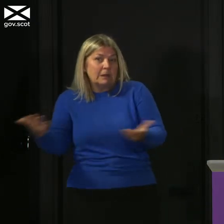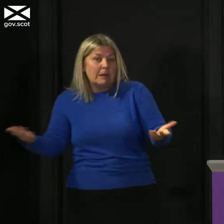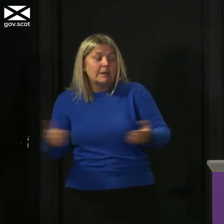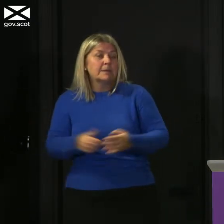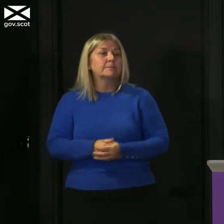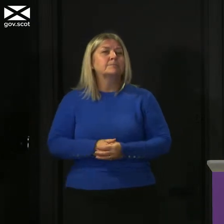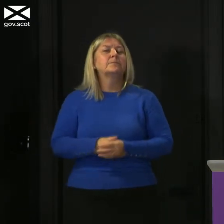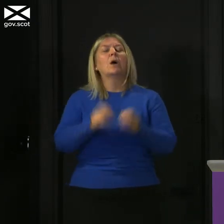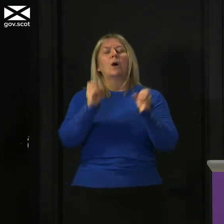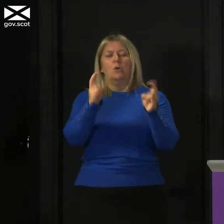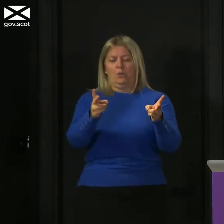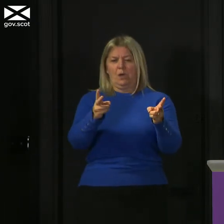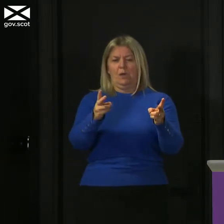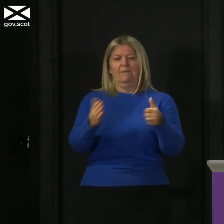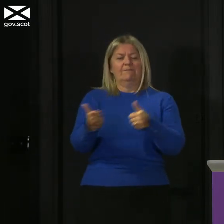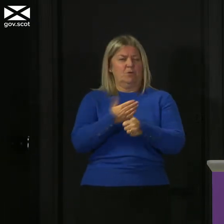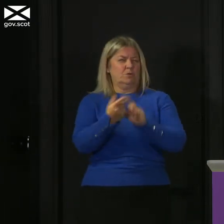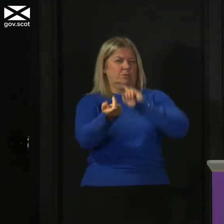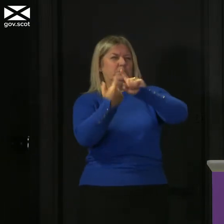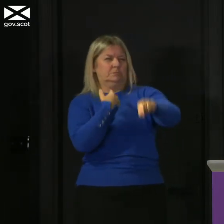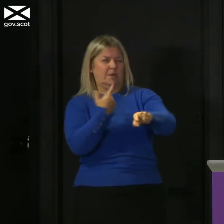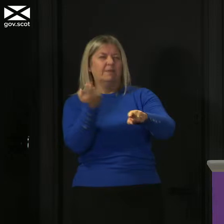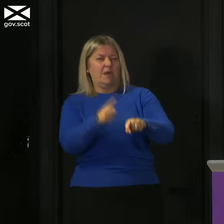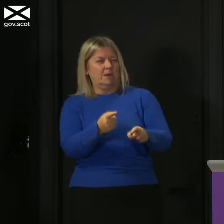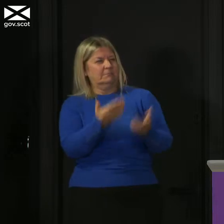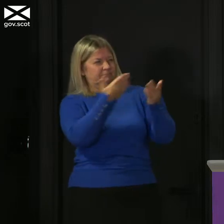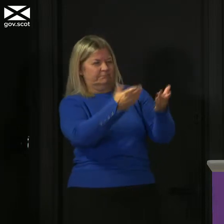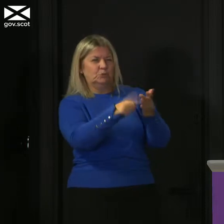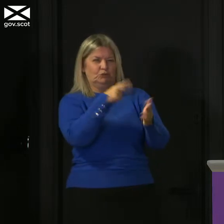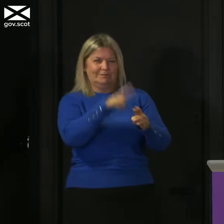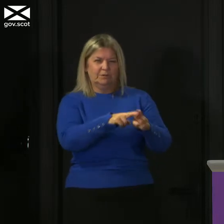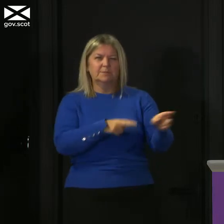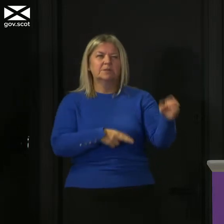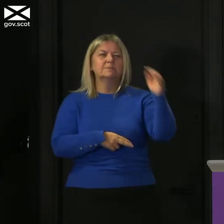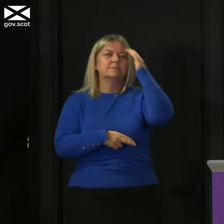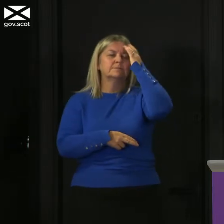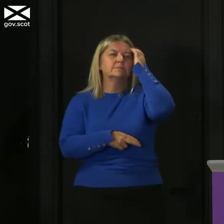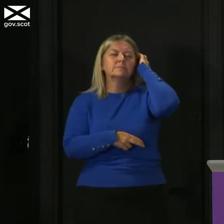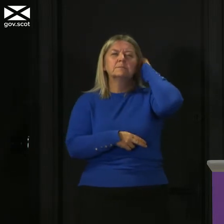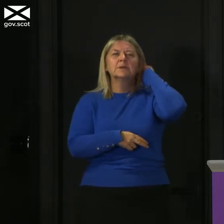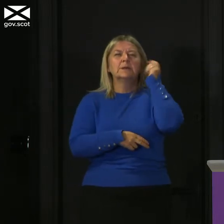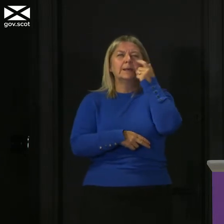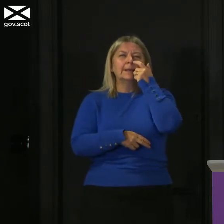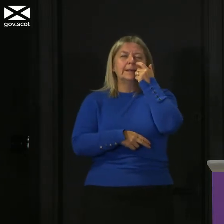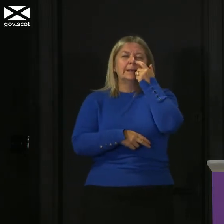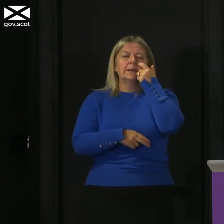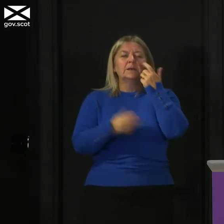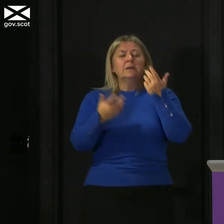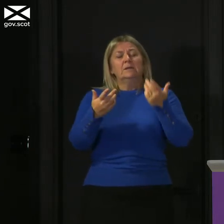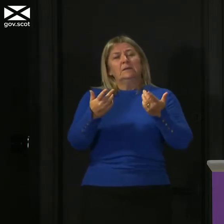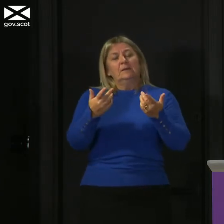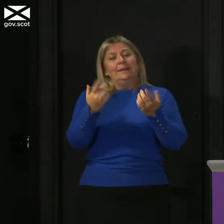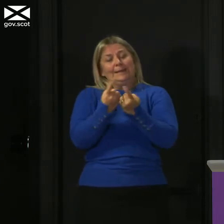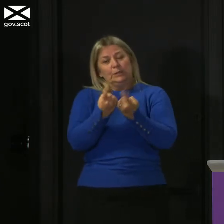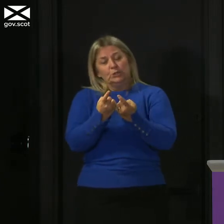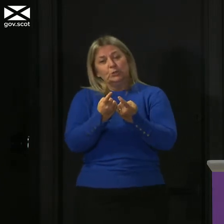put to her. On the issue of what might or might not transpire across the course of the week,